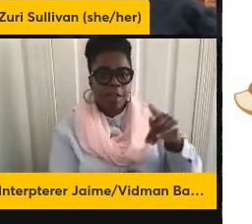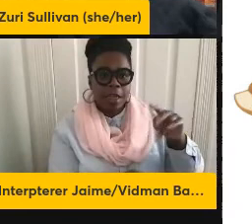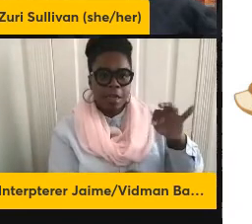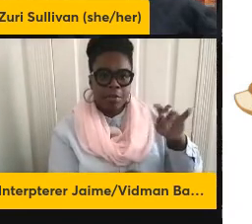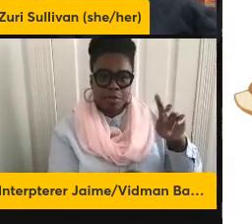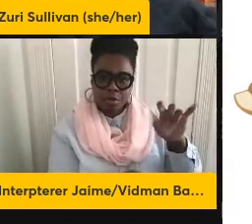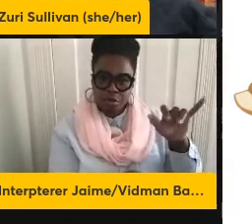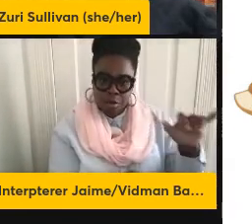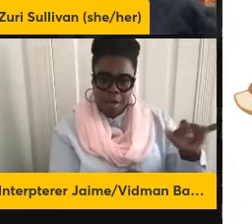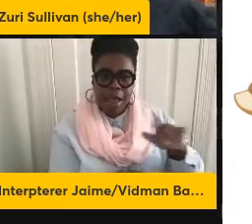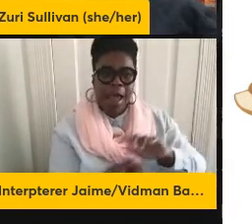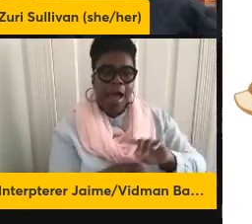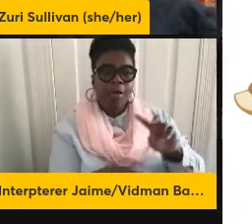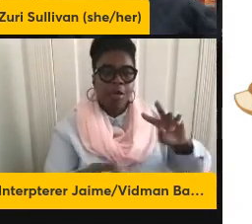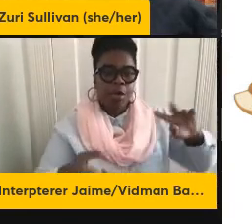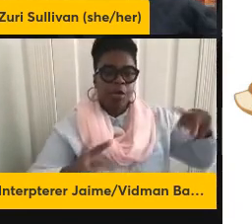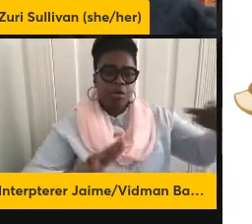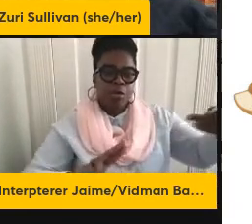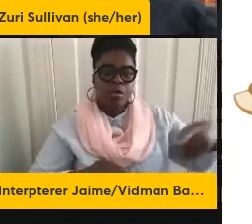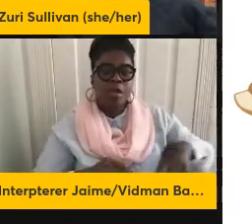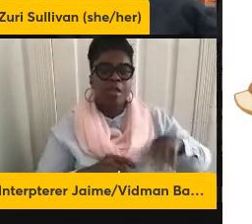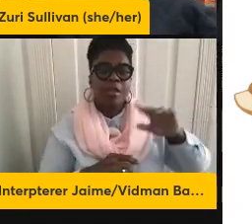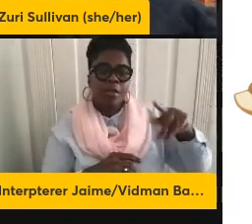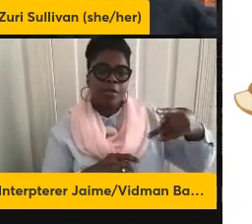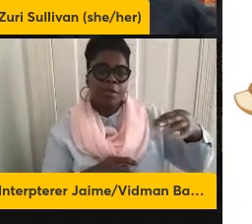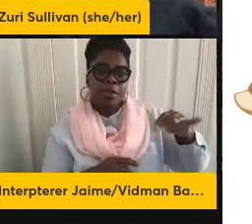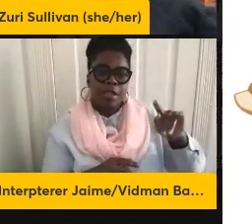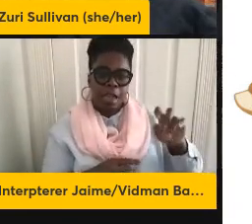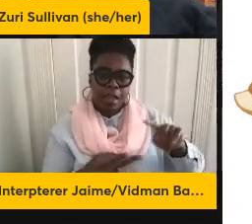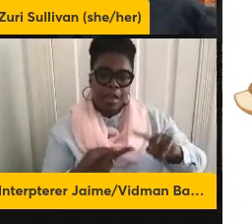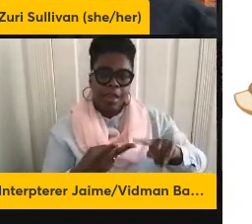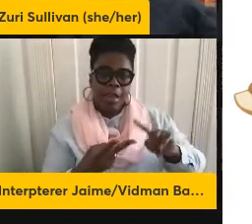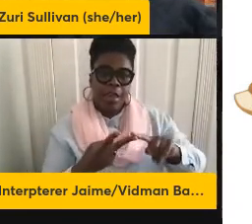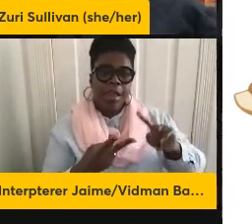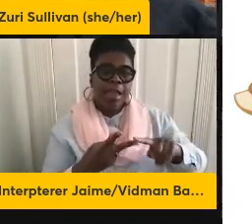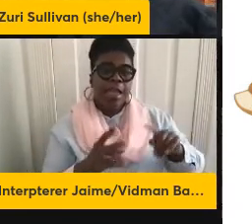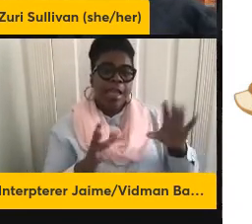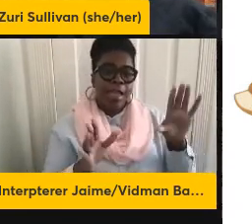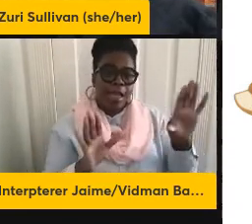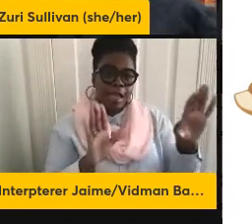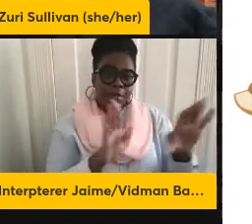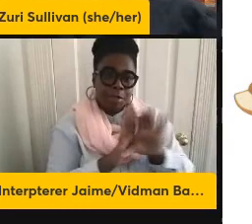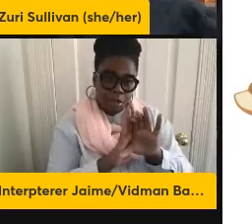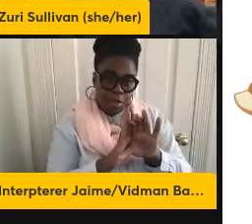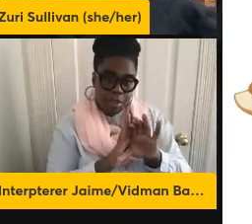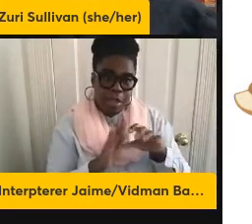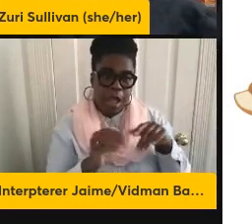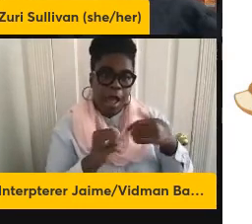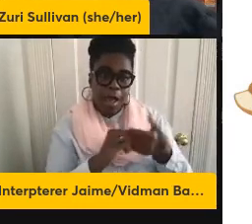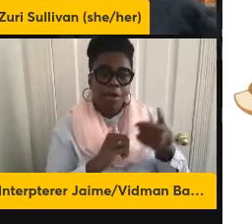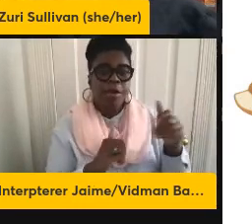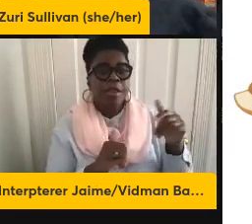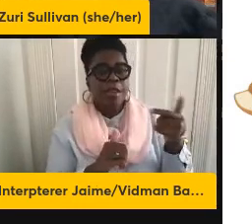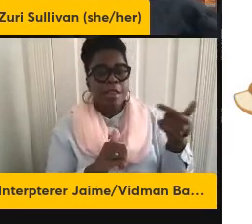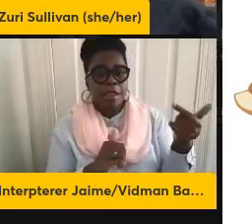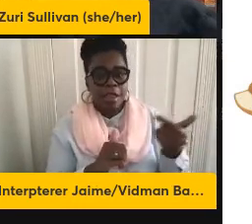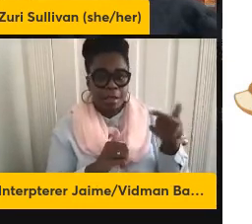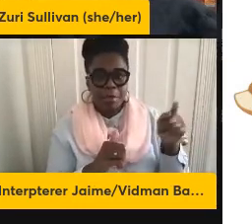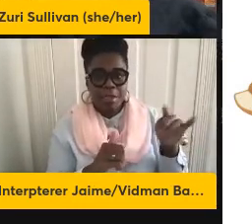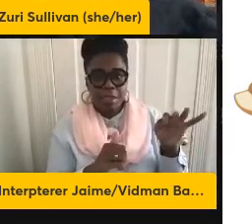phenotype of gamma delta T cells. We used intravital imaging to look at how gamma delta t Cells, Tissue localization is changed